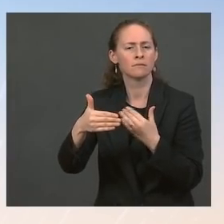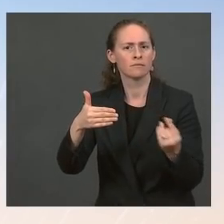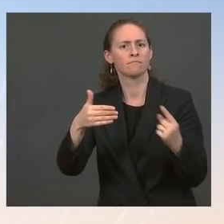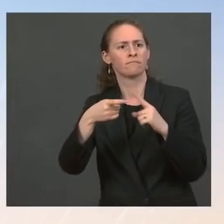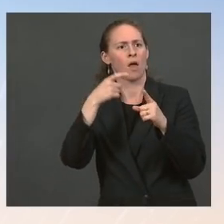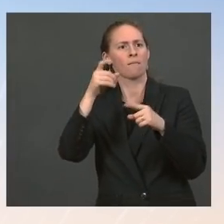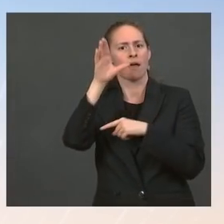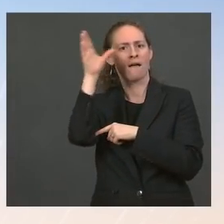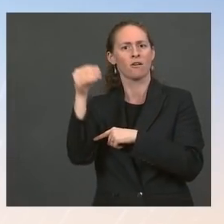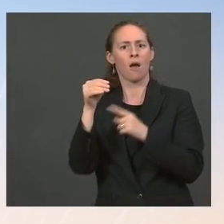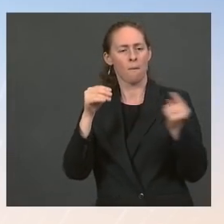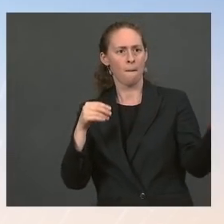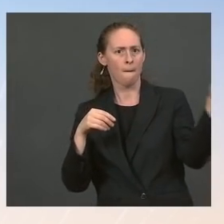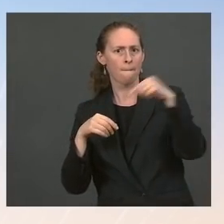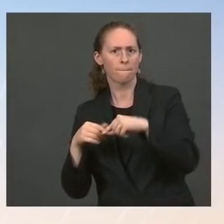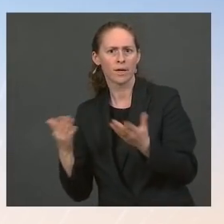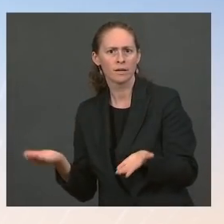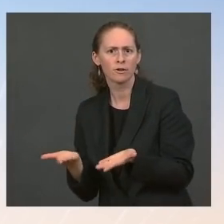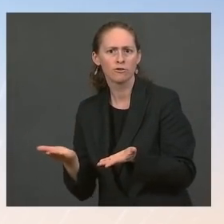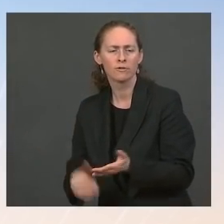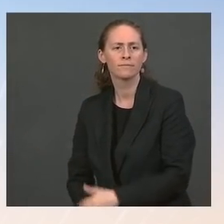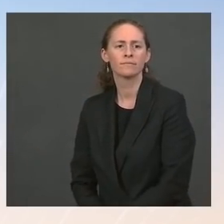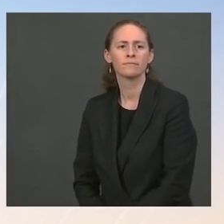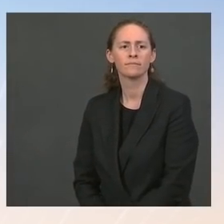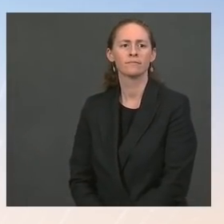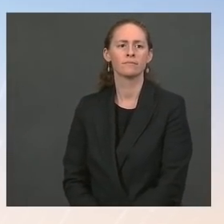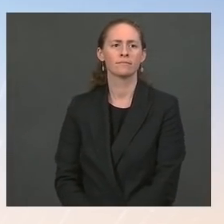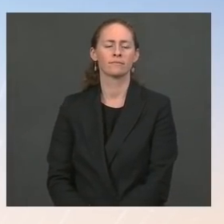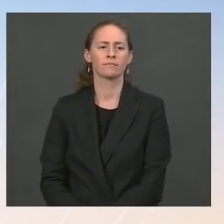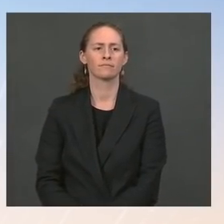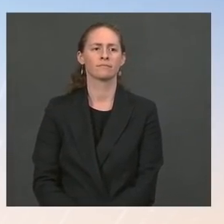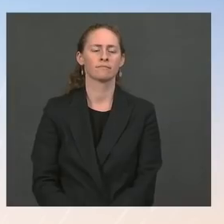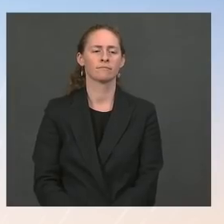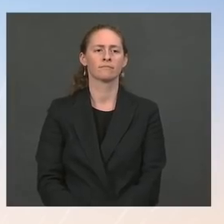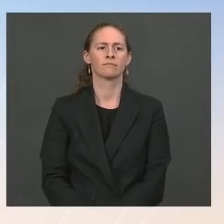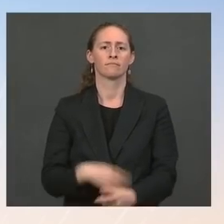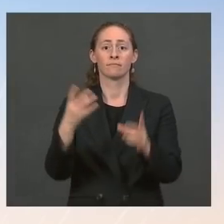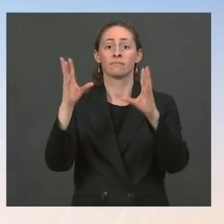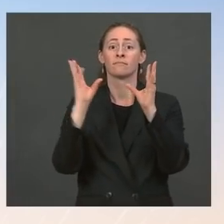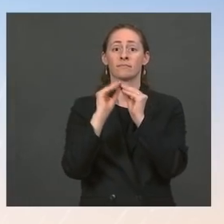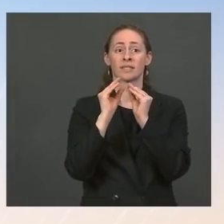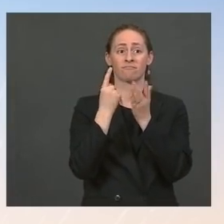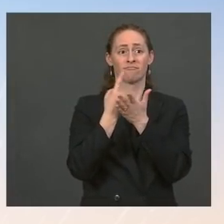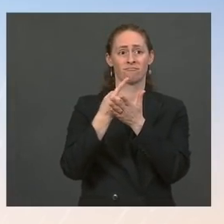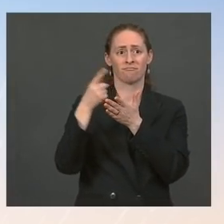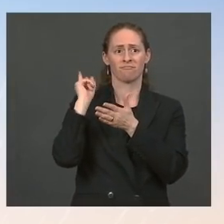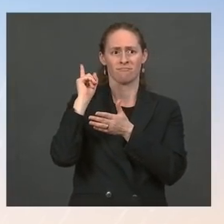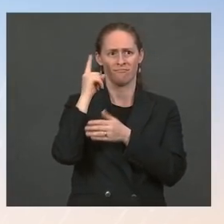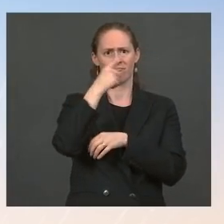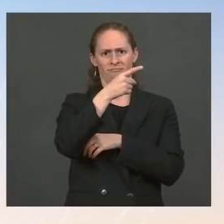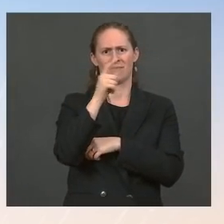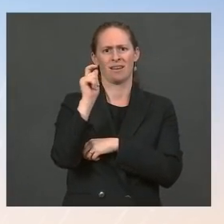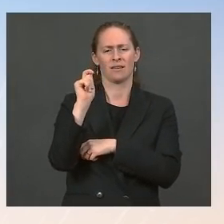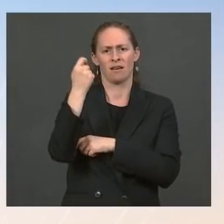enjoyed his meeting with President Kenyatta. We made a significant announcement as it relates COVID vaccines